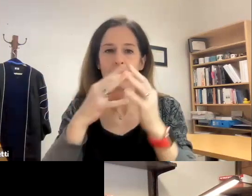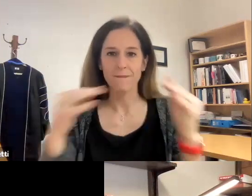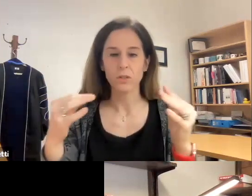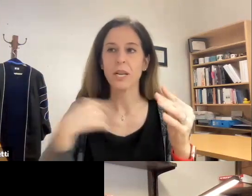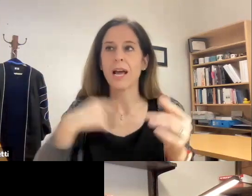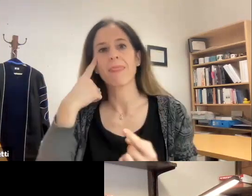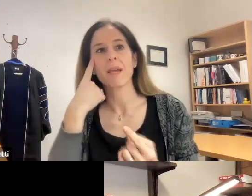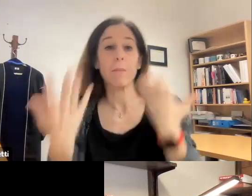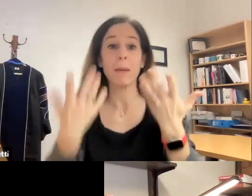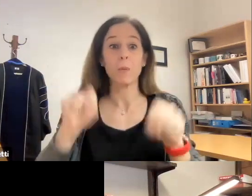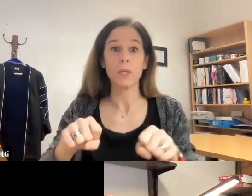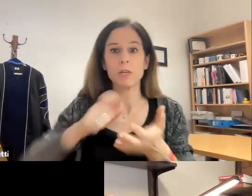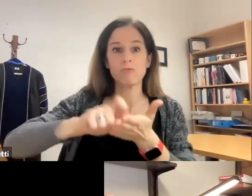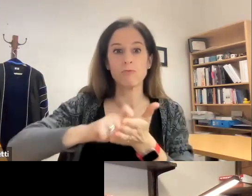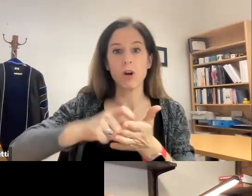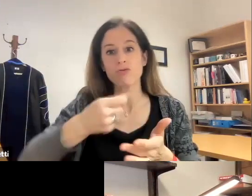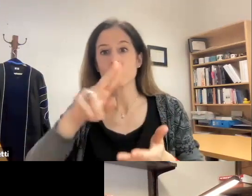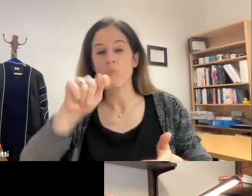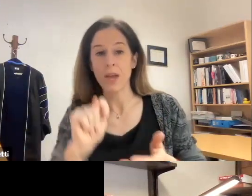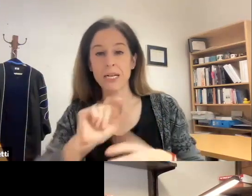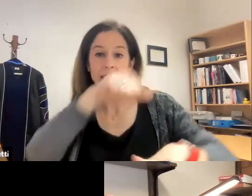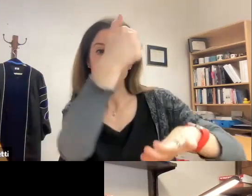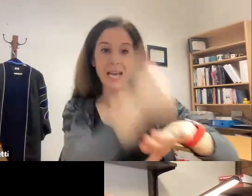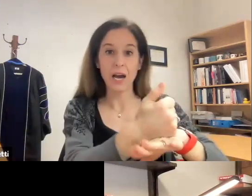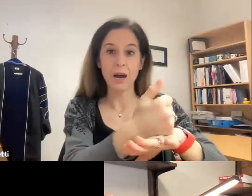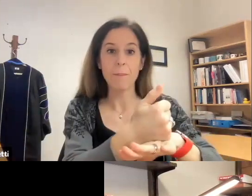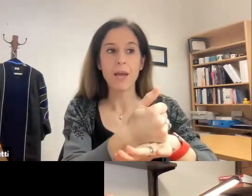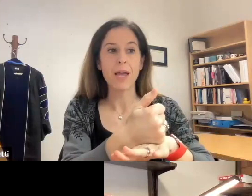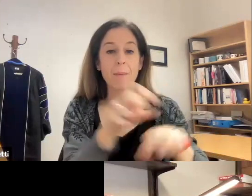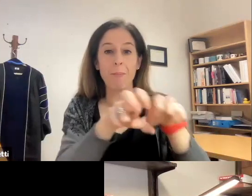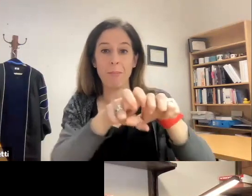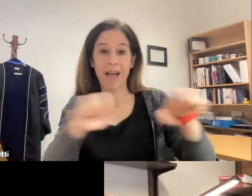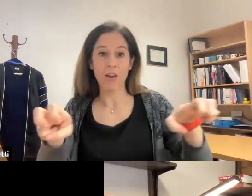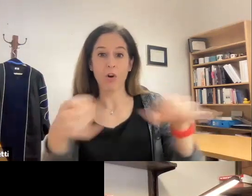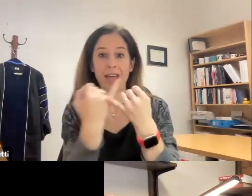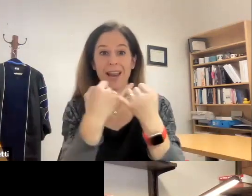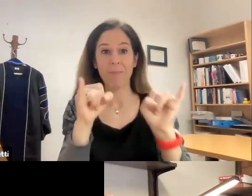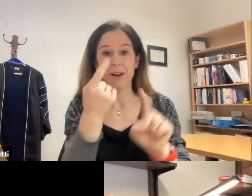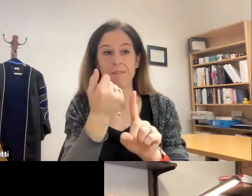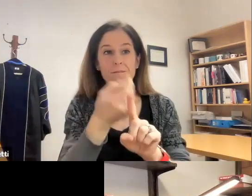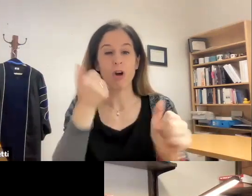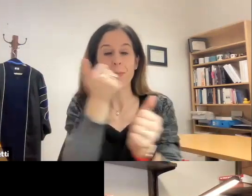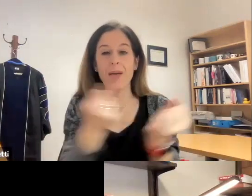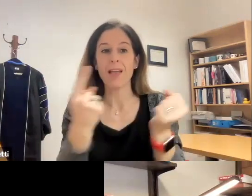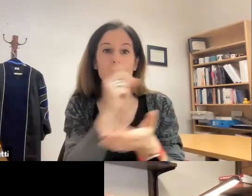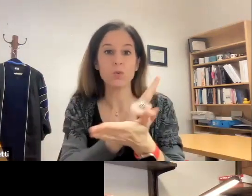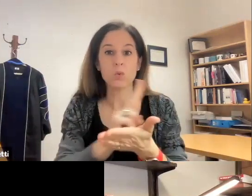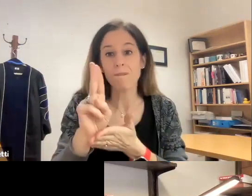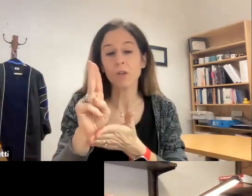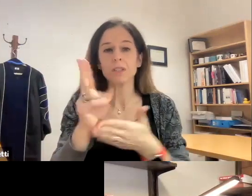lot of grants and money that goes for diversity, and so I think that people -- I think maybe we could write a grant